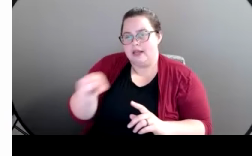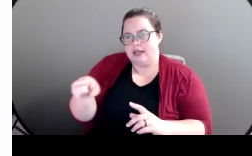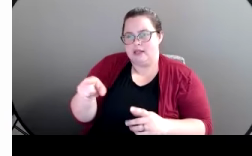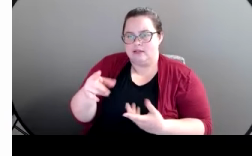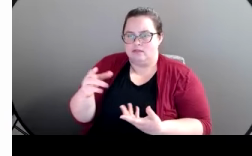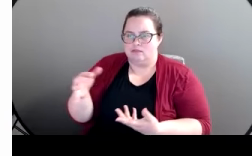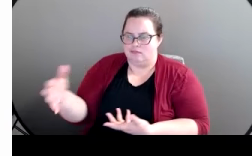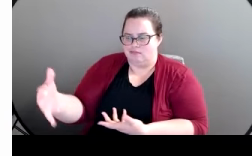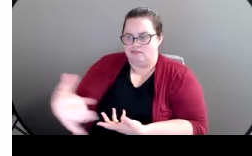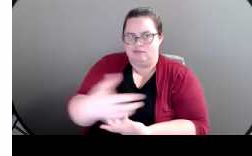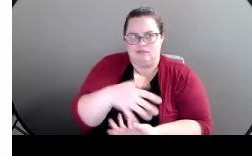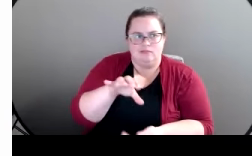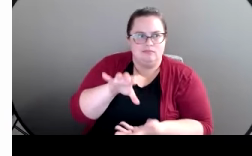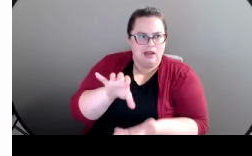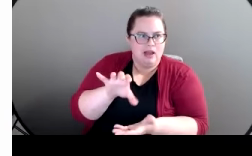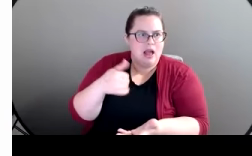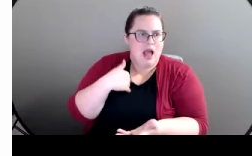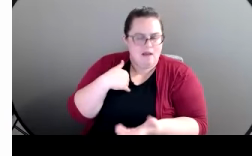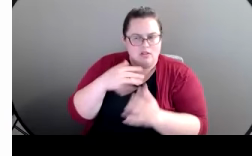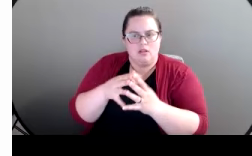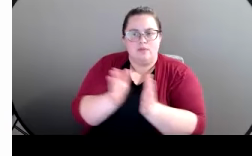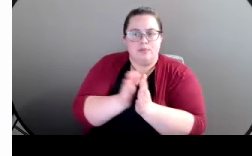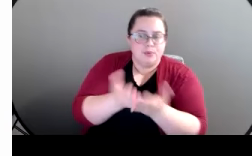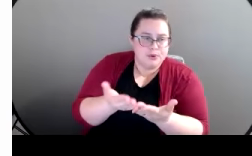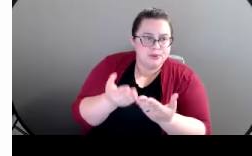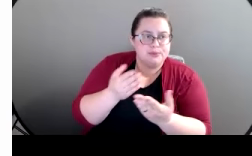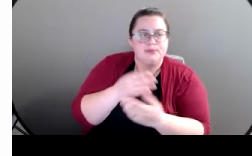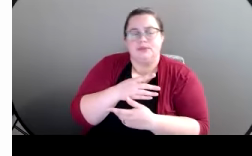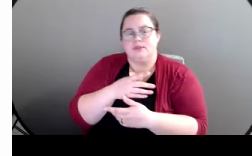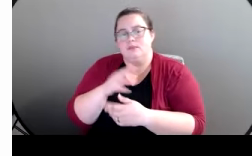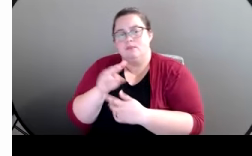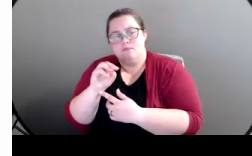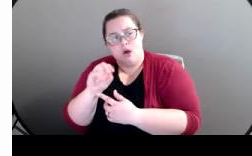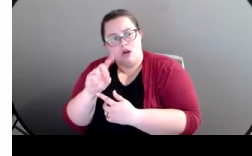It's got lots of textbooks. It also has modules, different assignments,